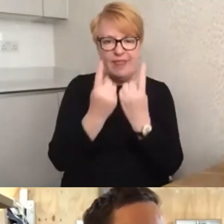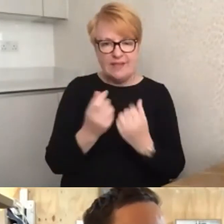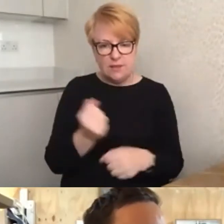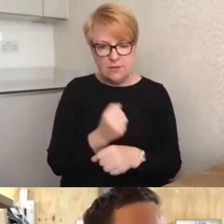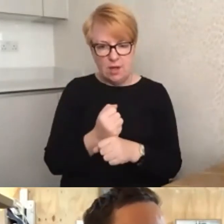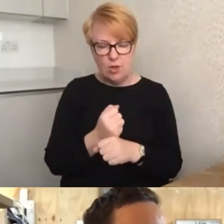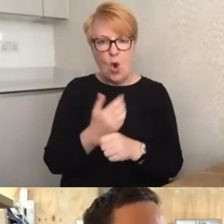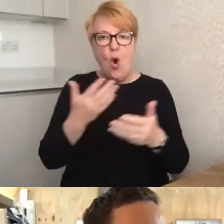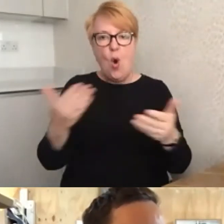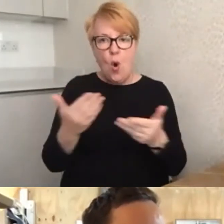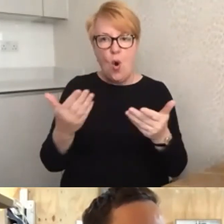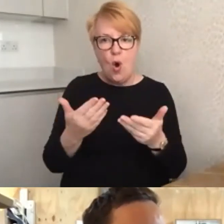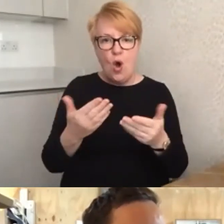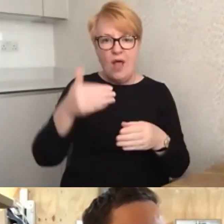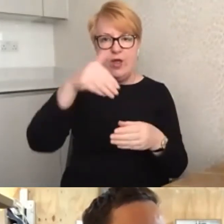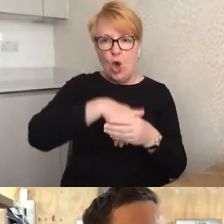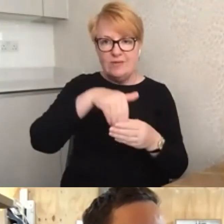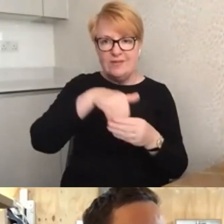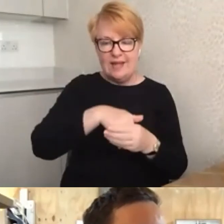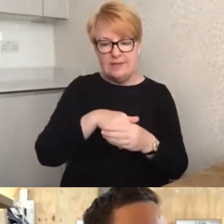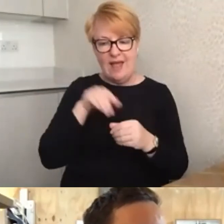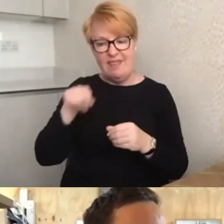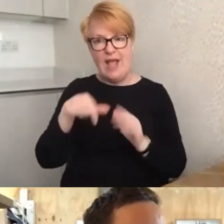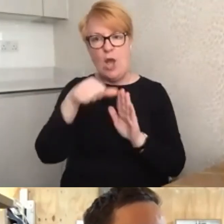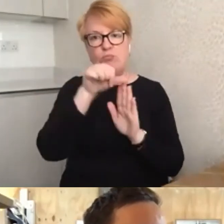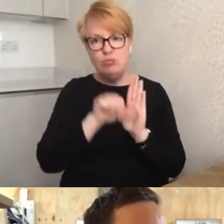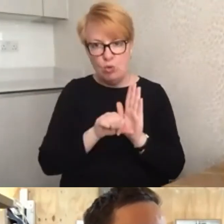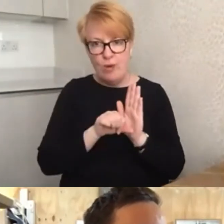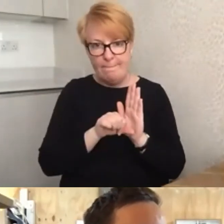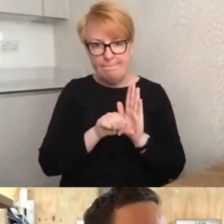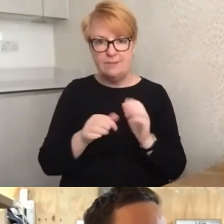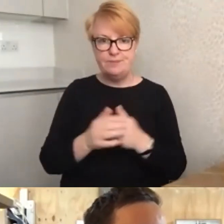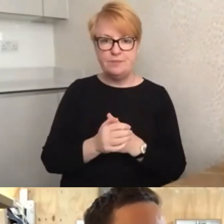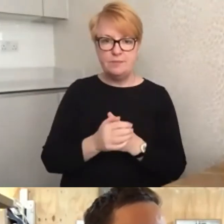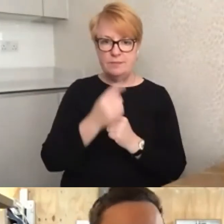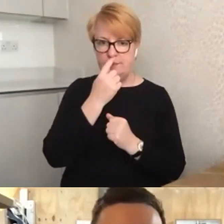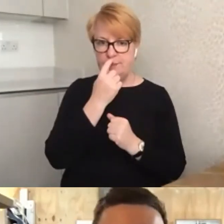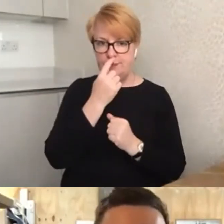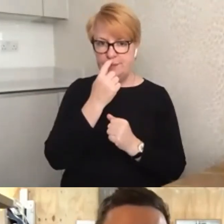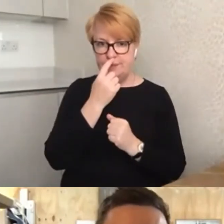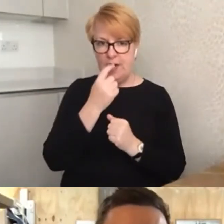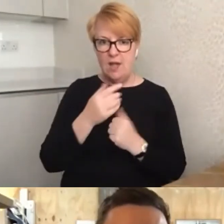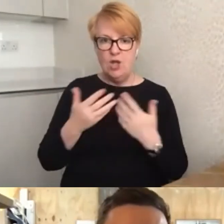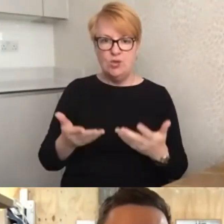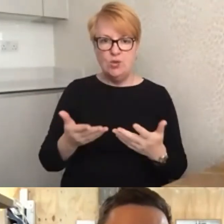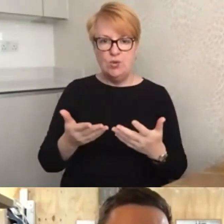So, you know, our, you know, serious redundancies from major arts organisations alongside socially